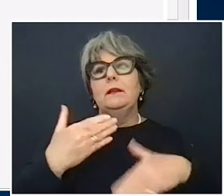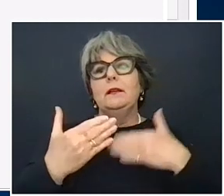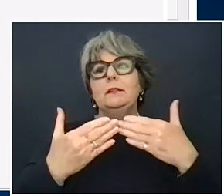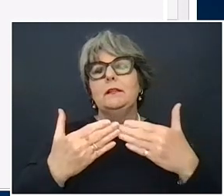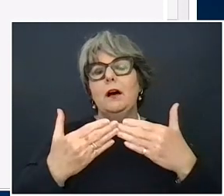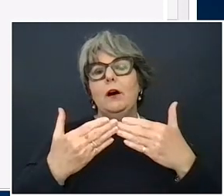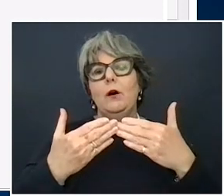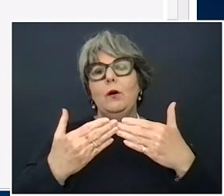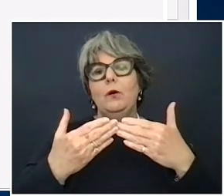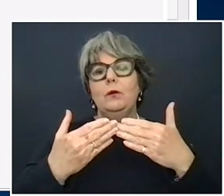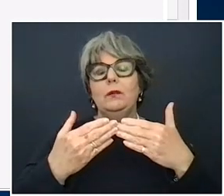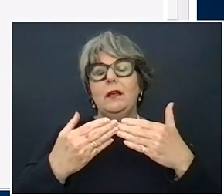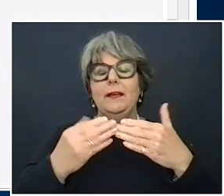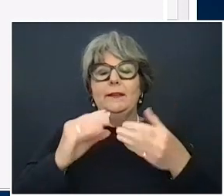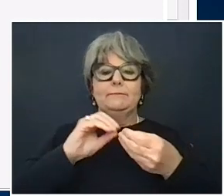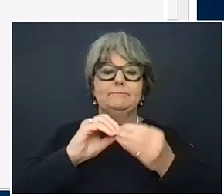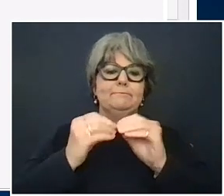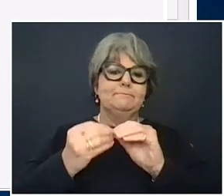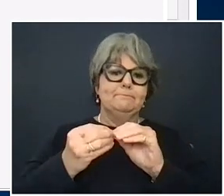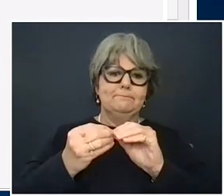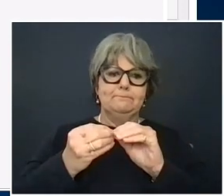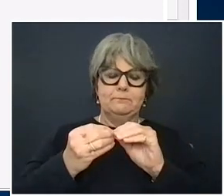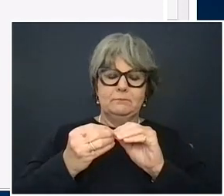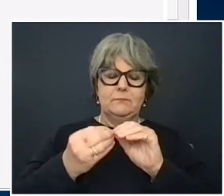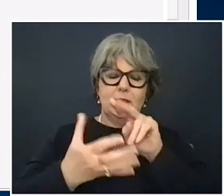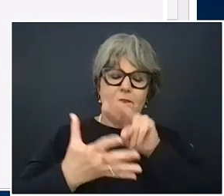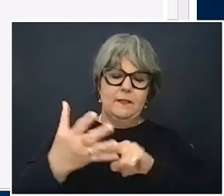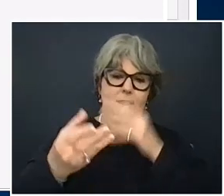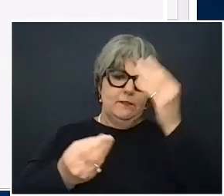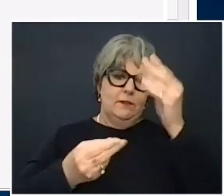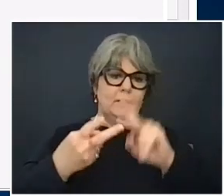review of this information. And then if we saw a pattern, oh, wow, t